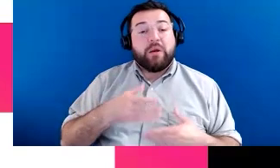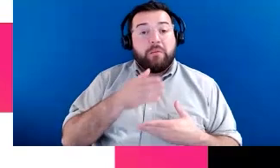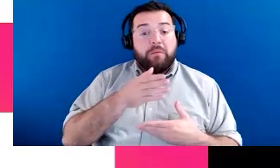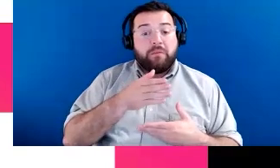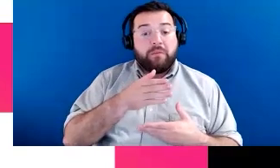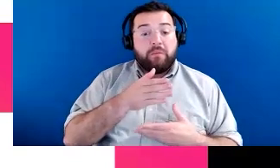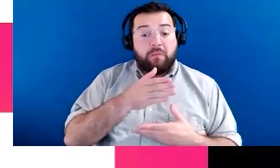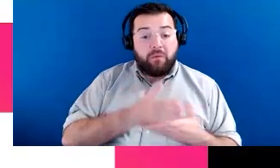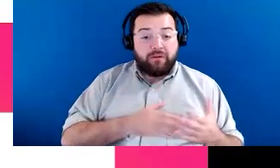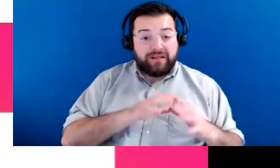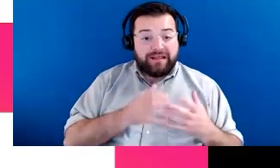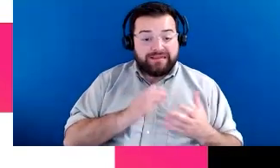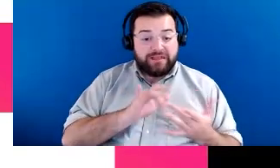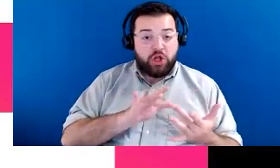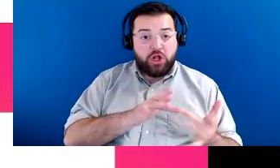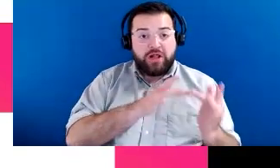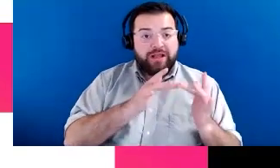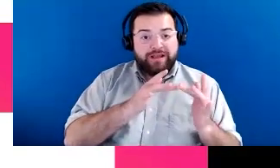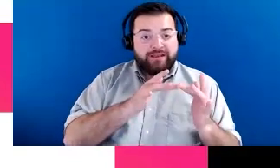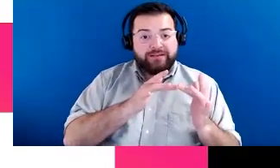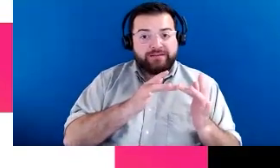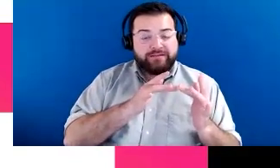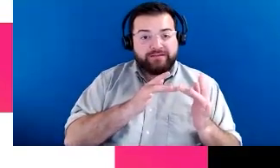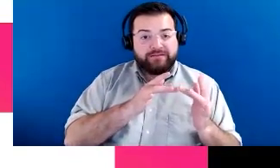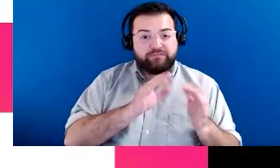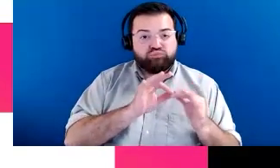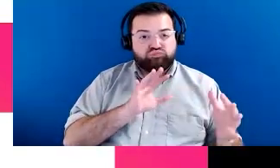asynchronous is held to the same, standards